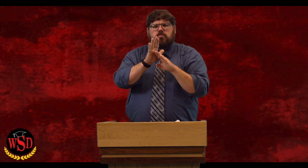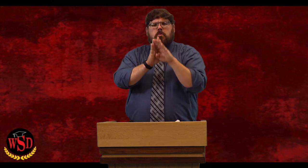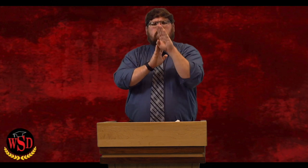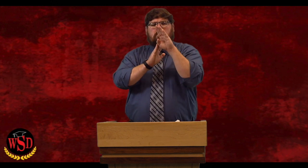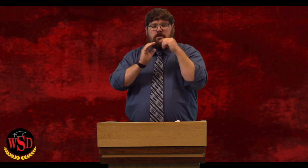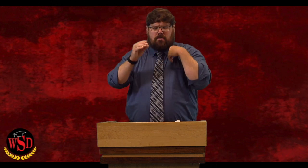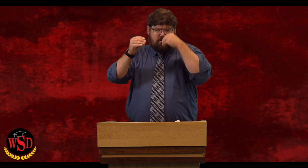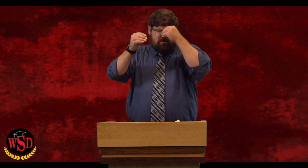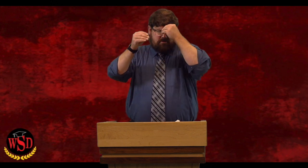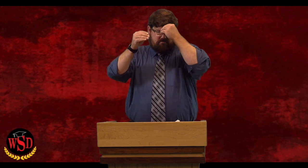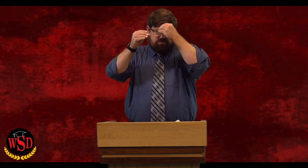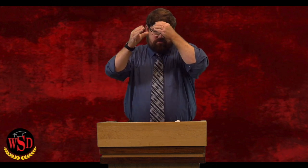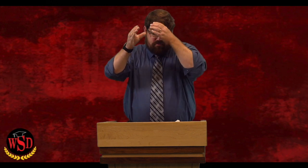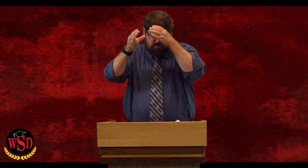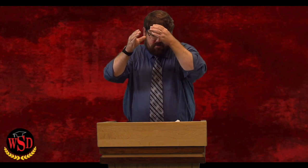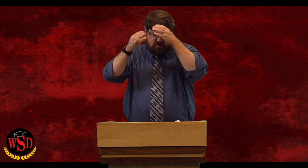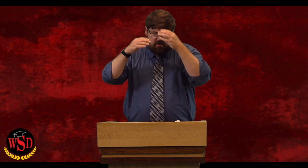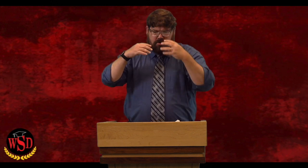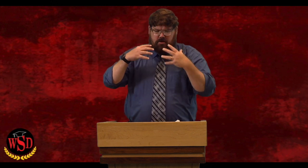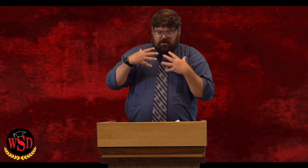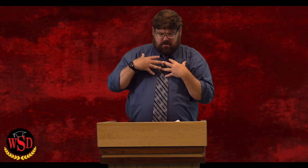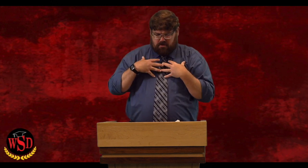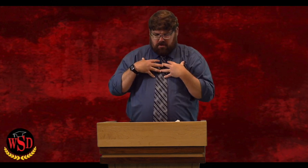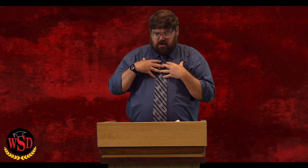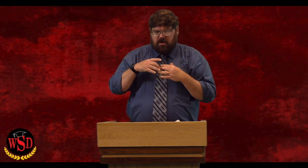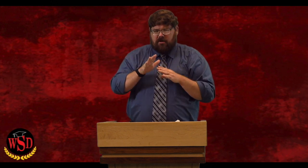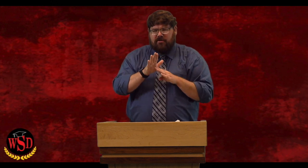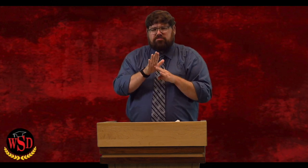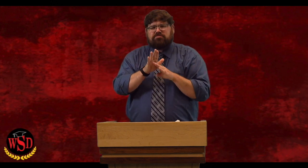You grow with knowledge and developing identity.